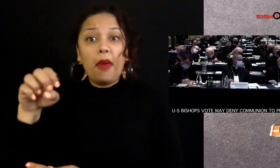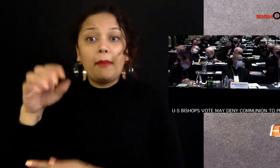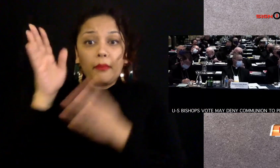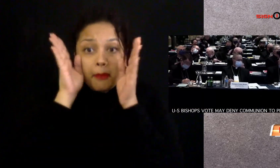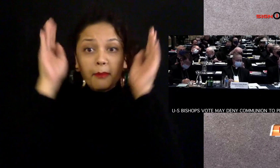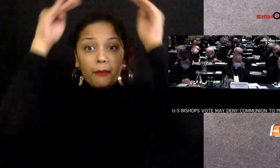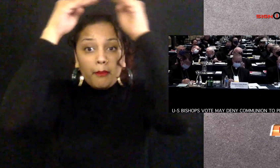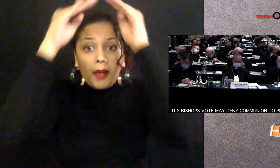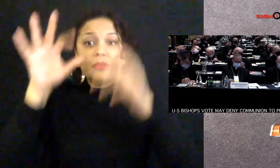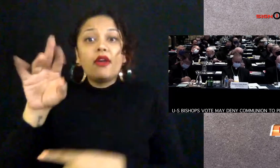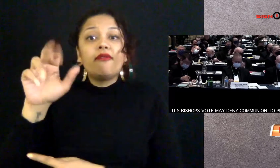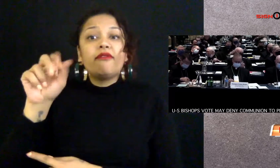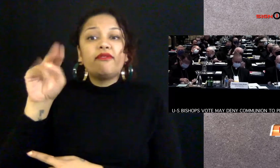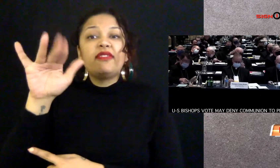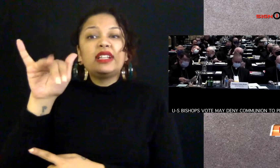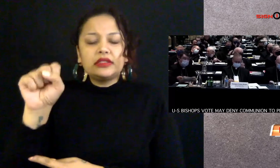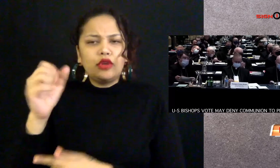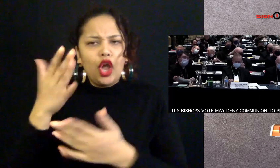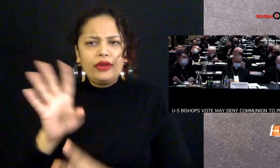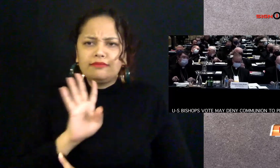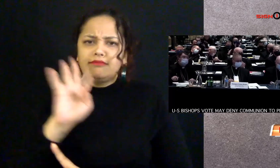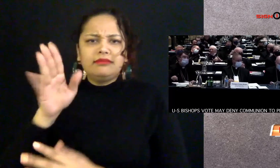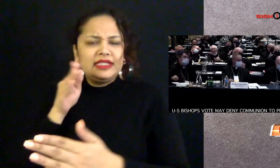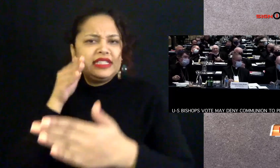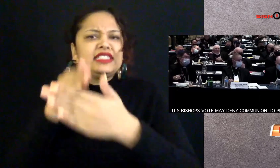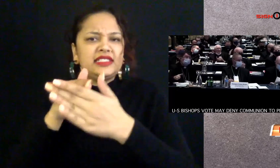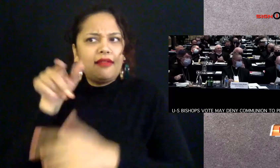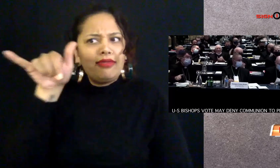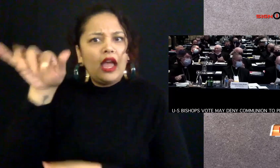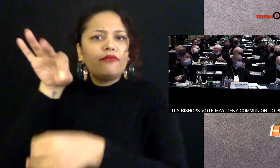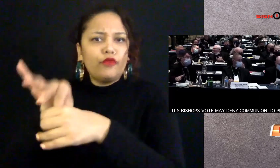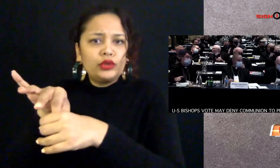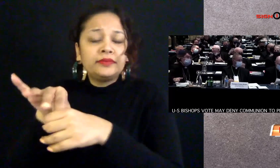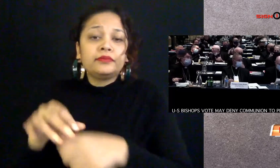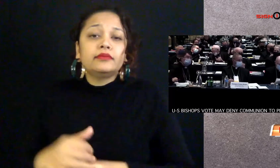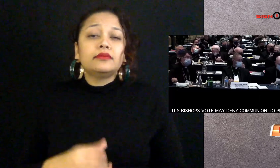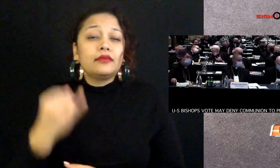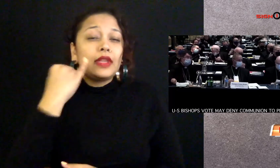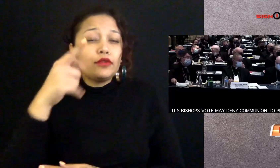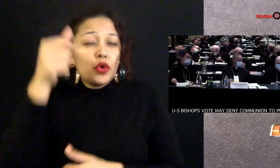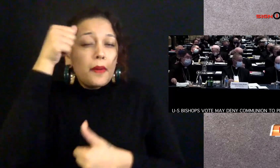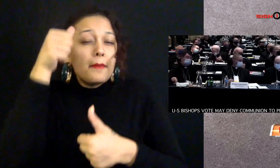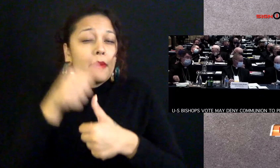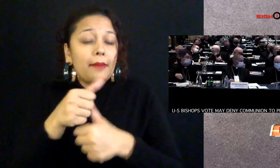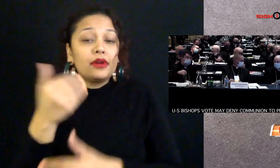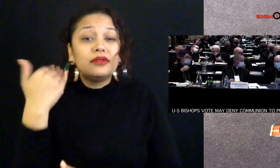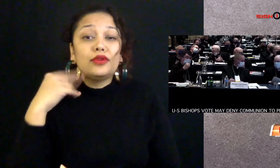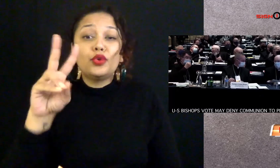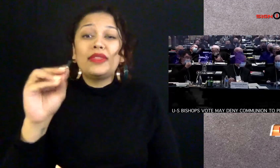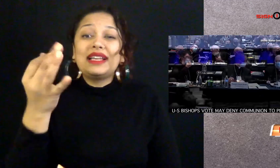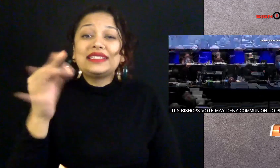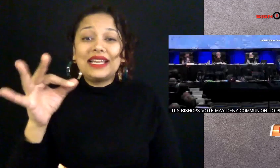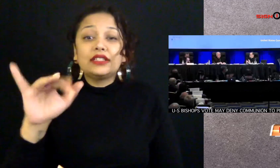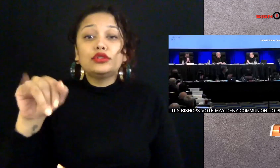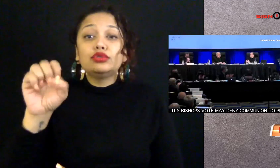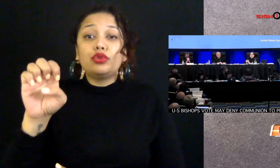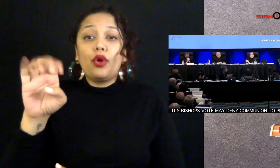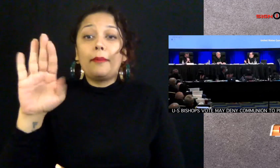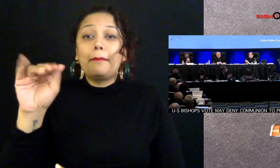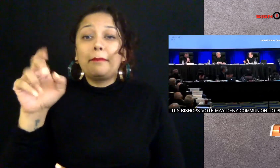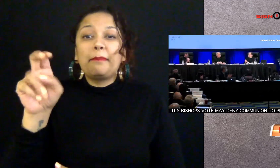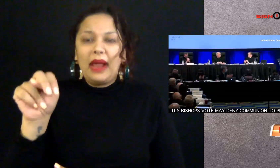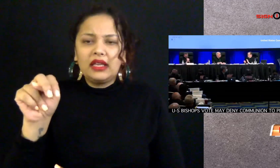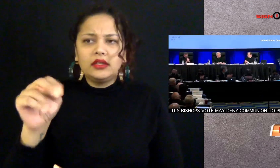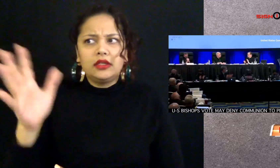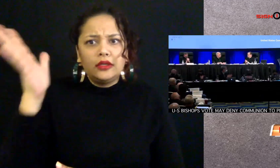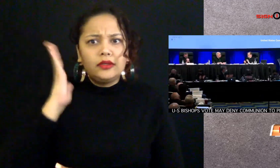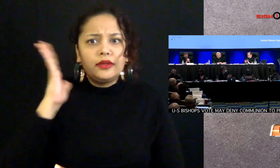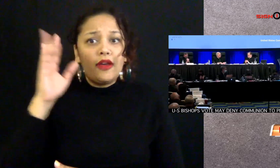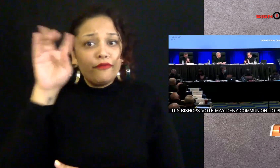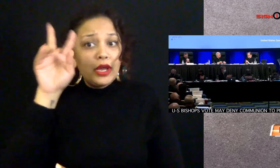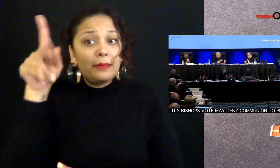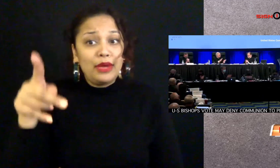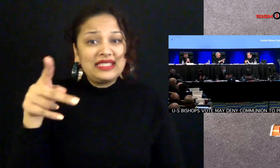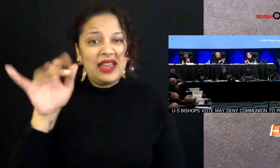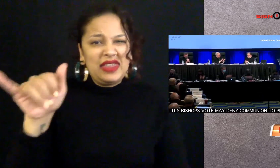an elected official and Pope Francis has already spoken out against the vote if you recall